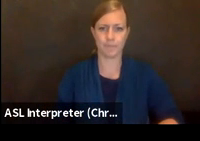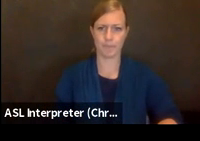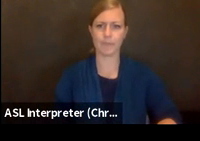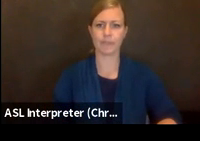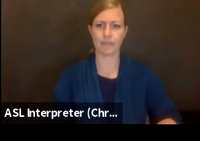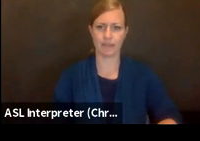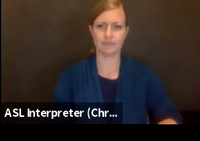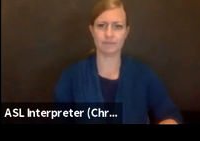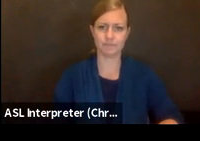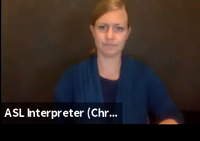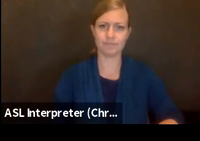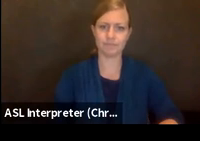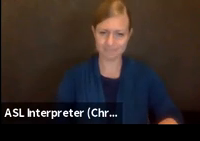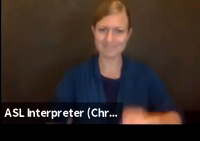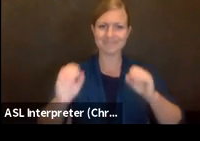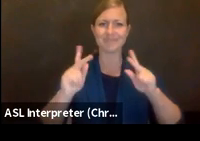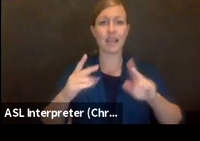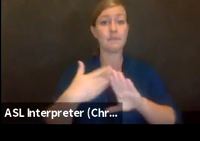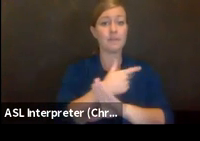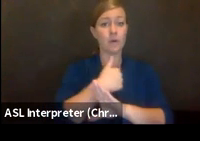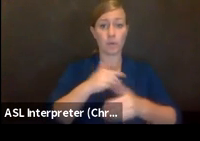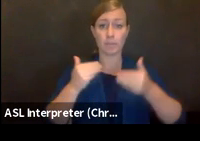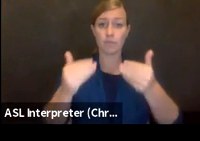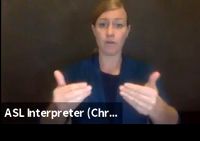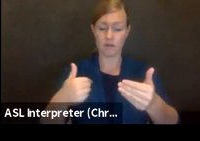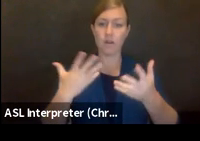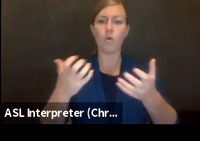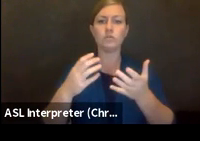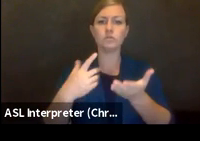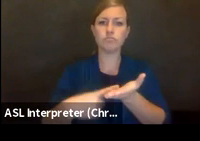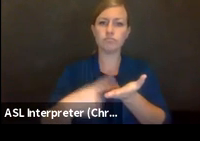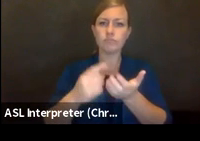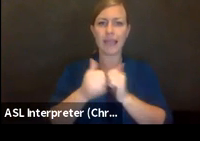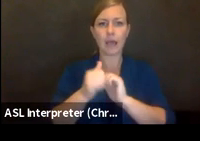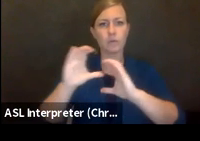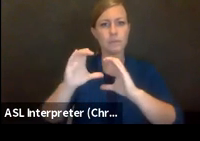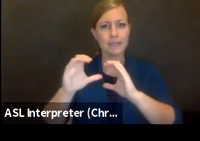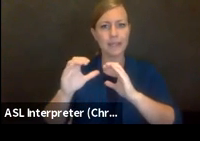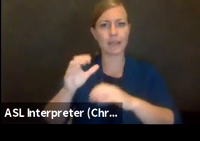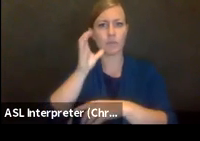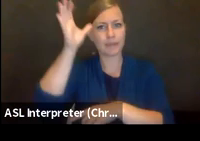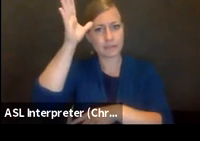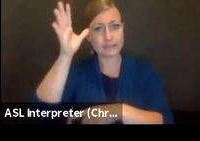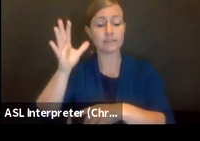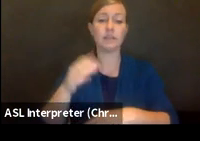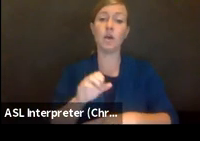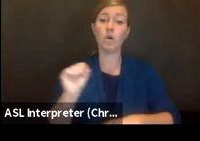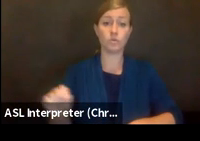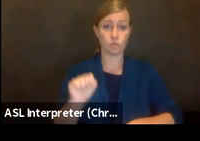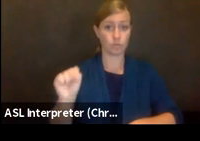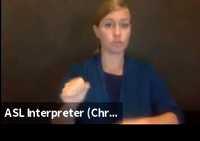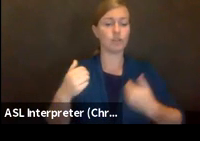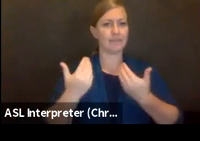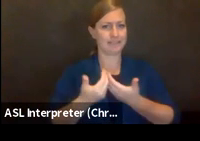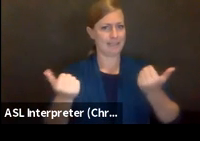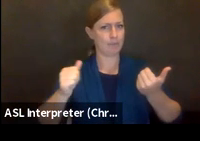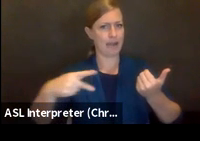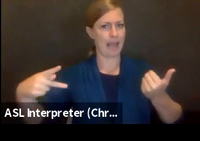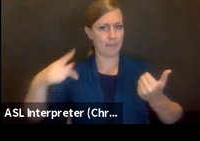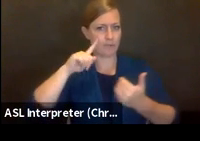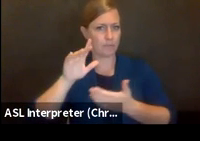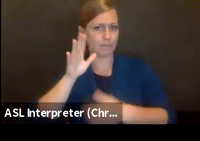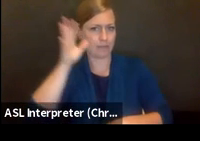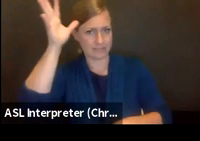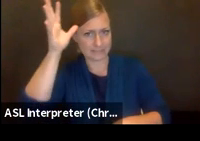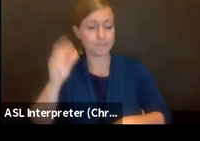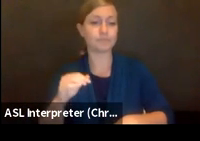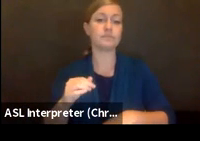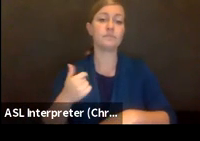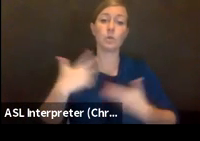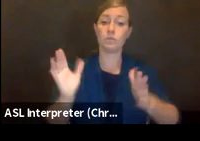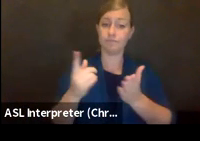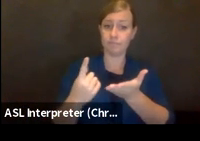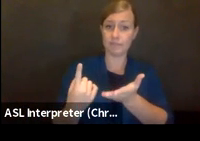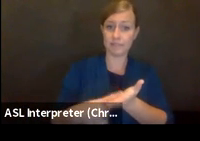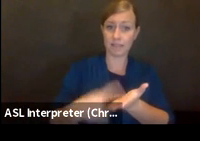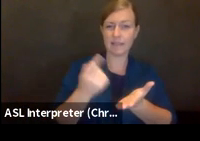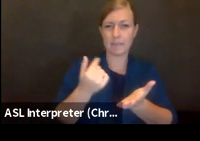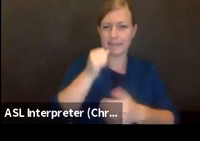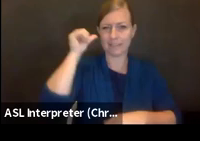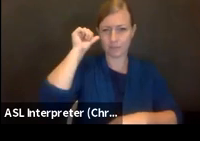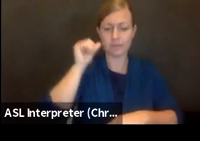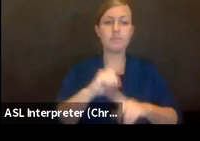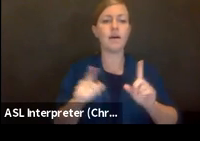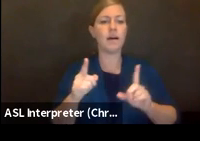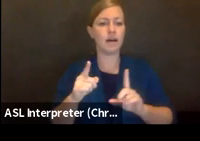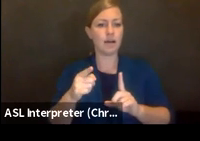ESD 189 - Amy Colburn: Okay, so before I move on, want to talk a little bit more about communicating with parents school G has it's a separate app for parents. So we talked about this a little bit on day two. But if you go into members.